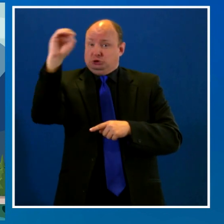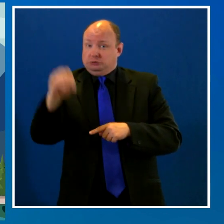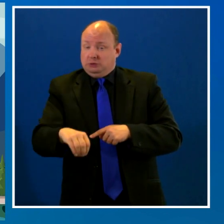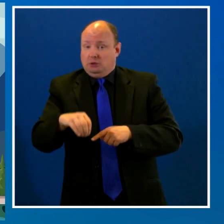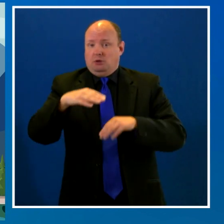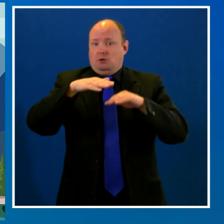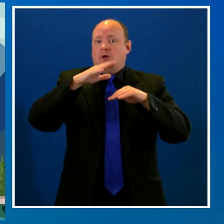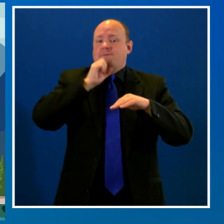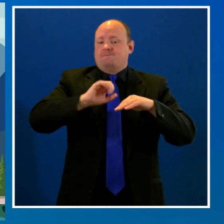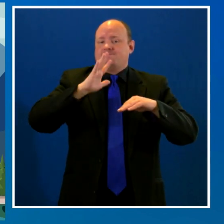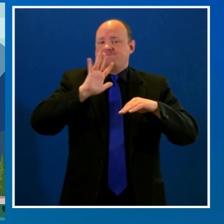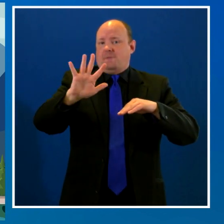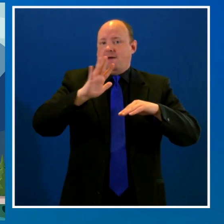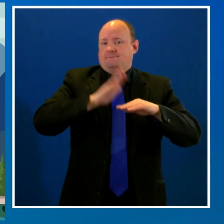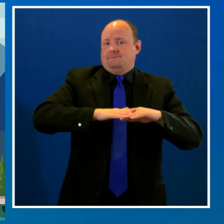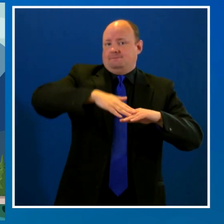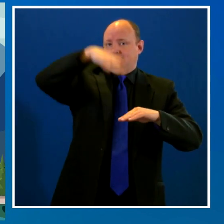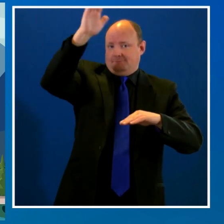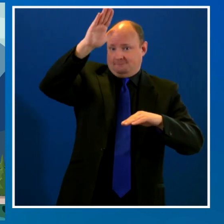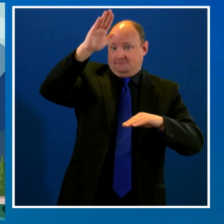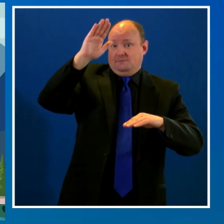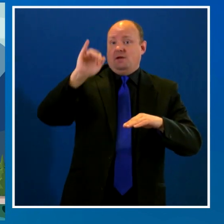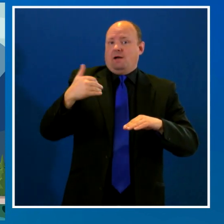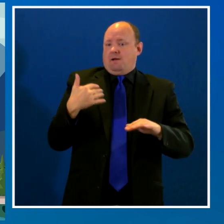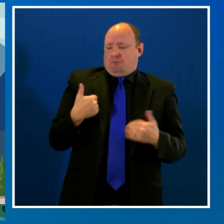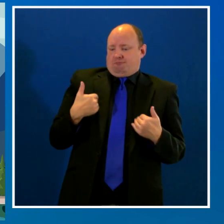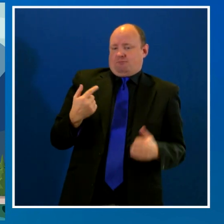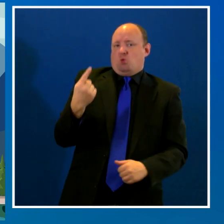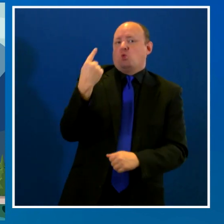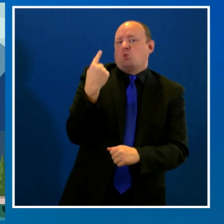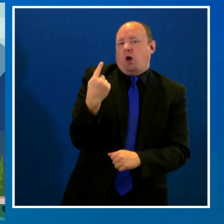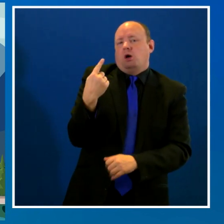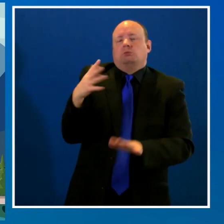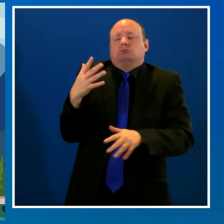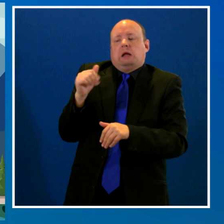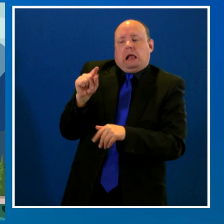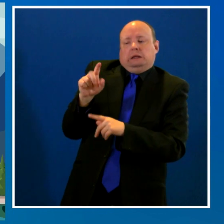older have received at least one dose of COVID-19 vaccine, and